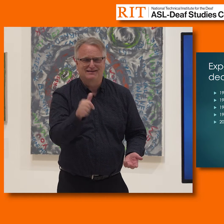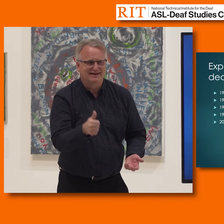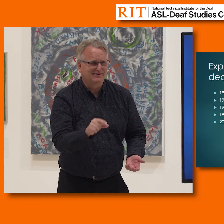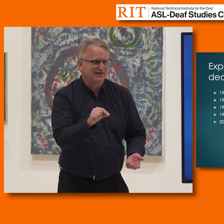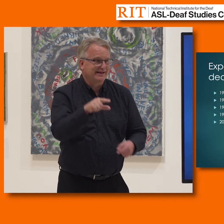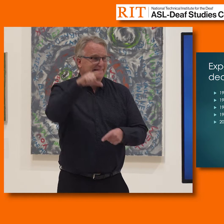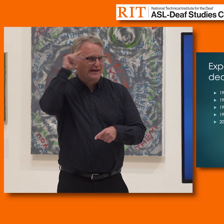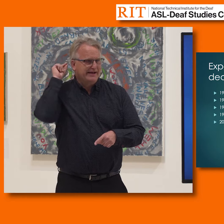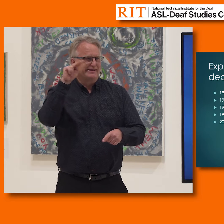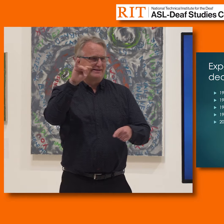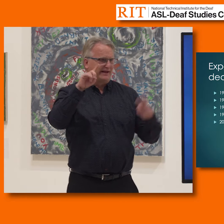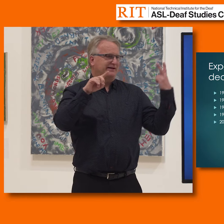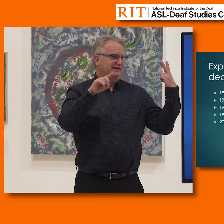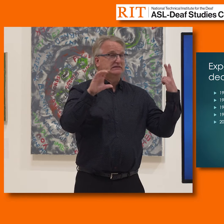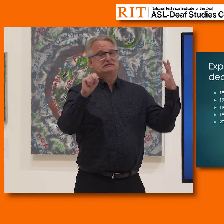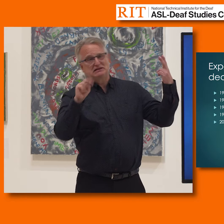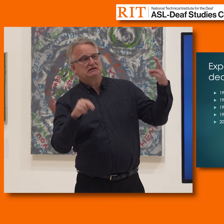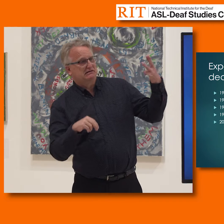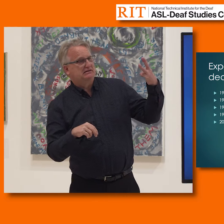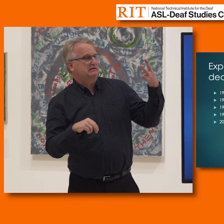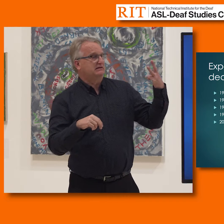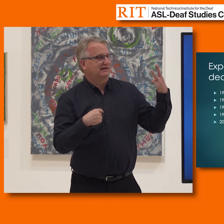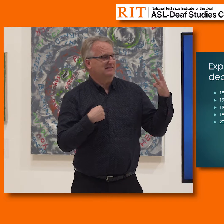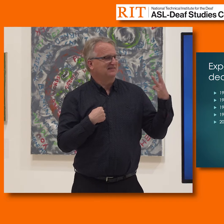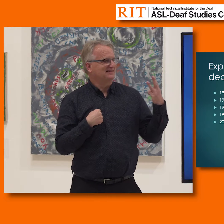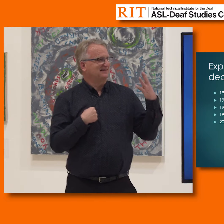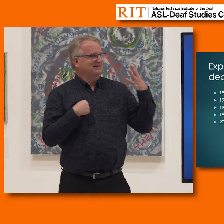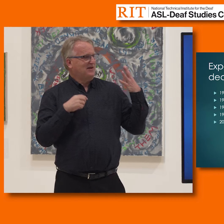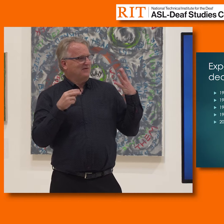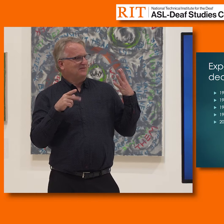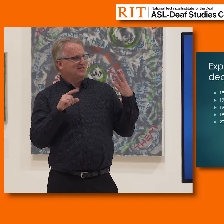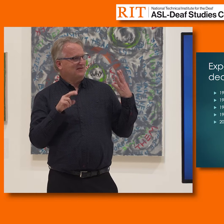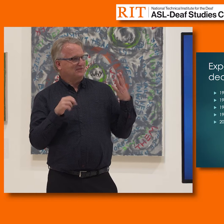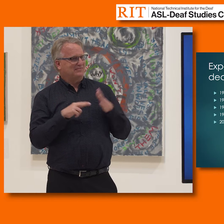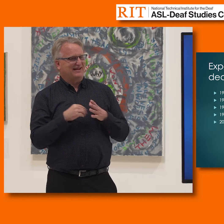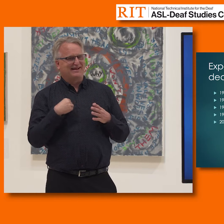You think about other programs, there's maybe 10, 20. You know, Gallaudet's a large program,